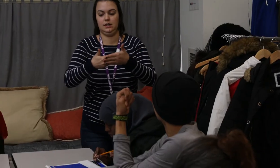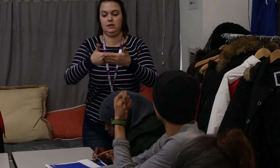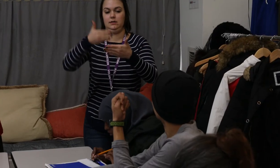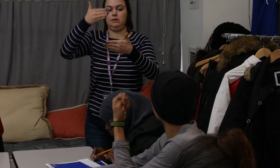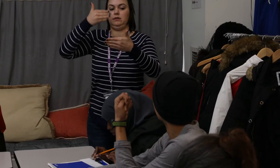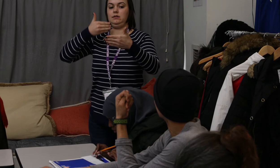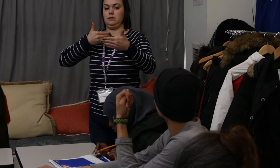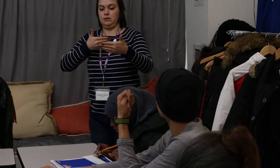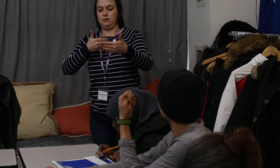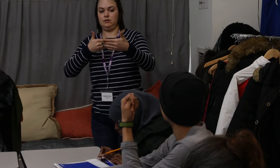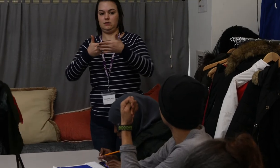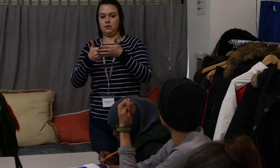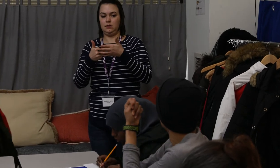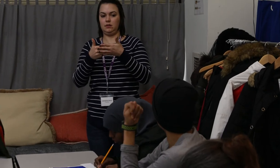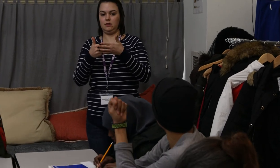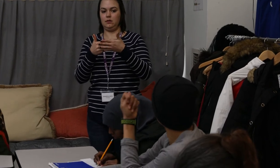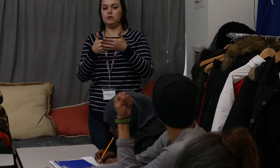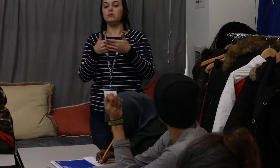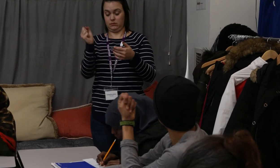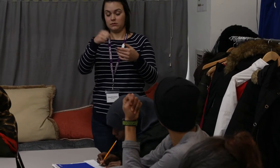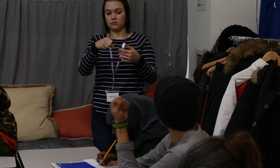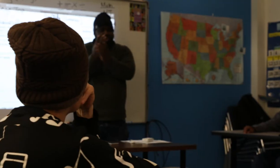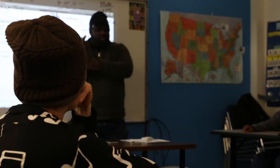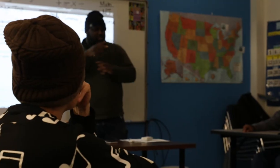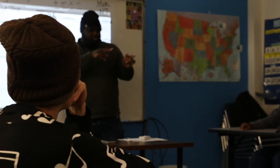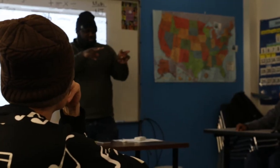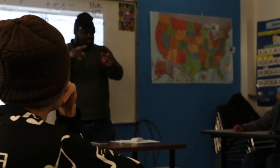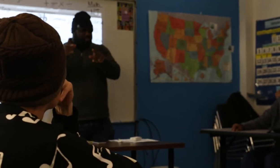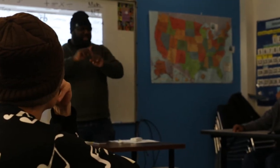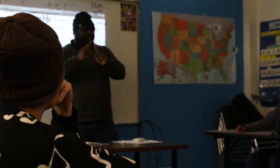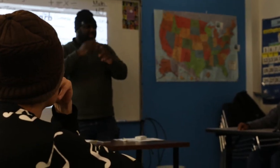15. Before. Tuesday. Yes. Watching different… House? Don’t know, didn’t see. Last July.